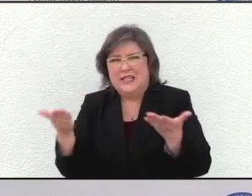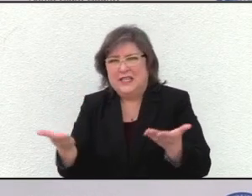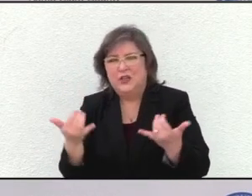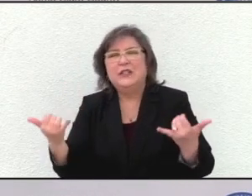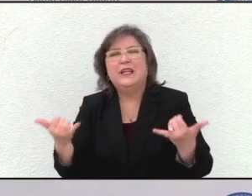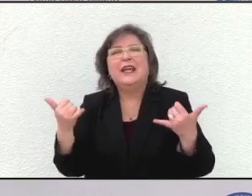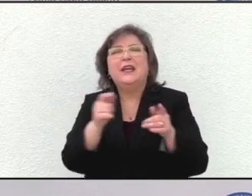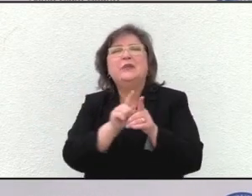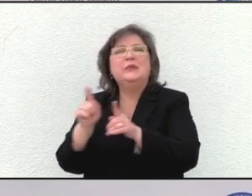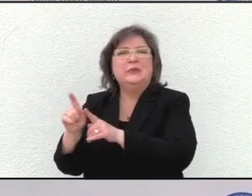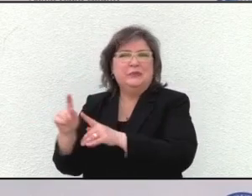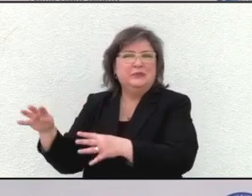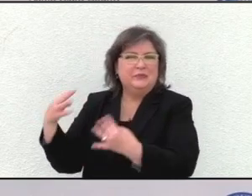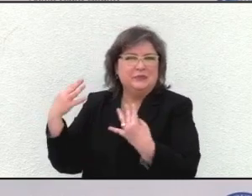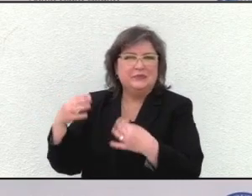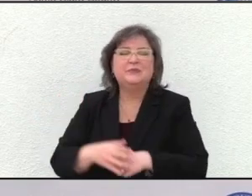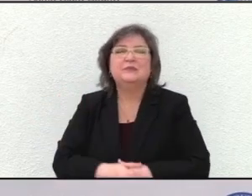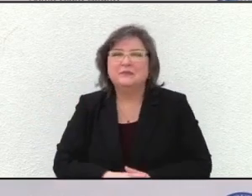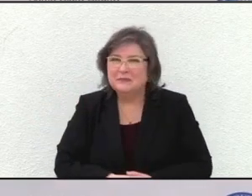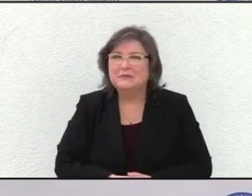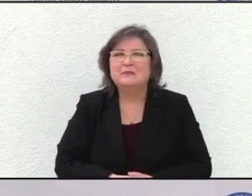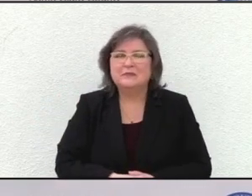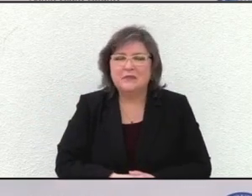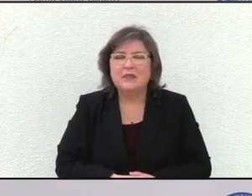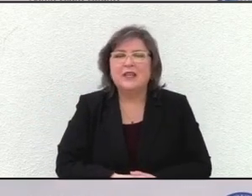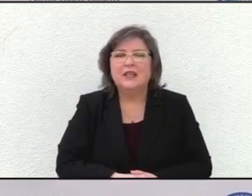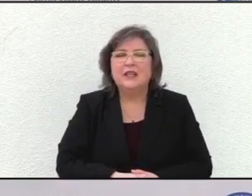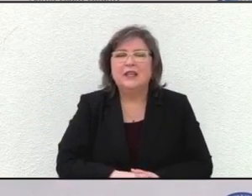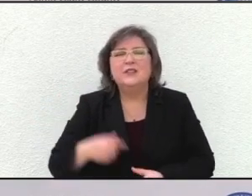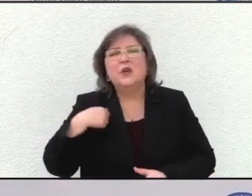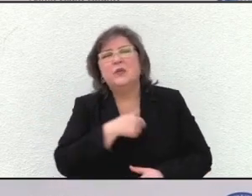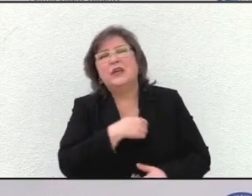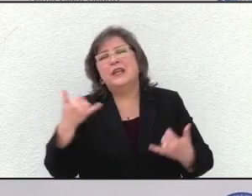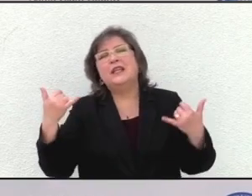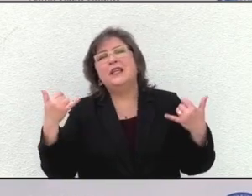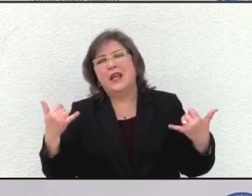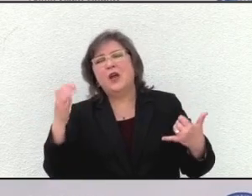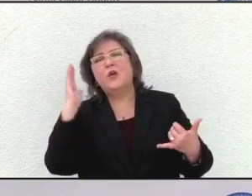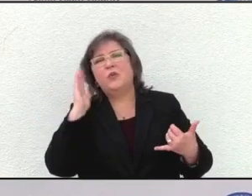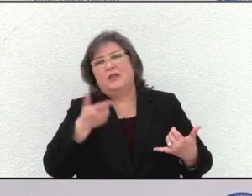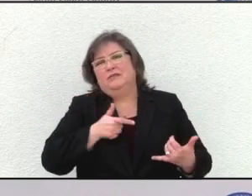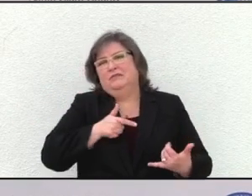Otto Lee. I'm going to turn it over first to Dr Cody and then i'm going to come back